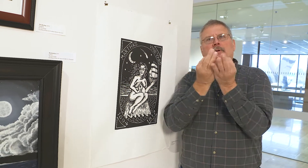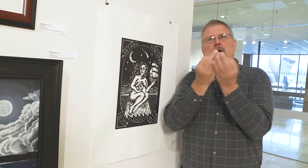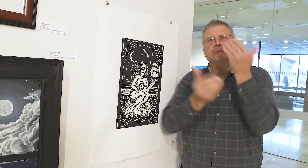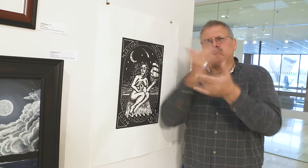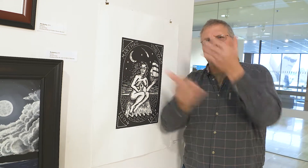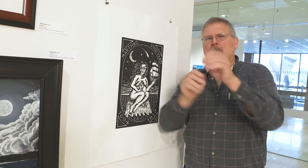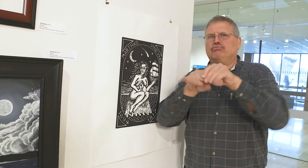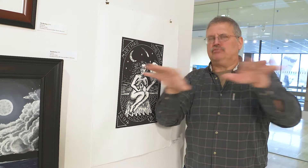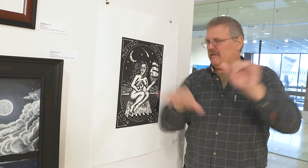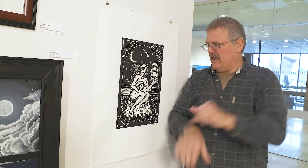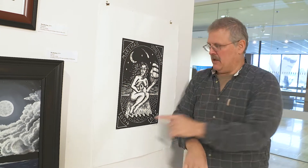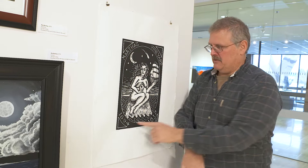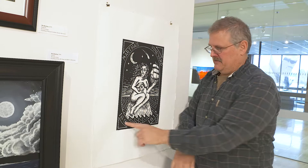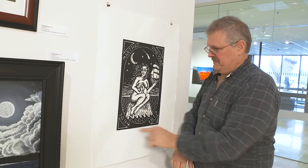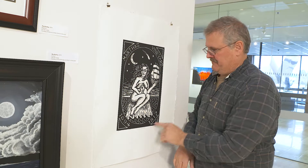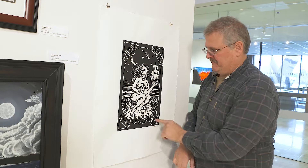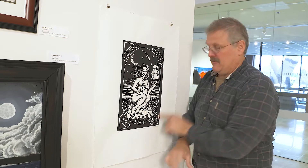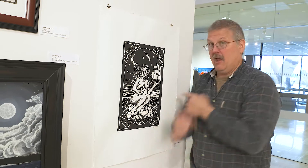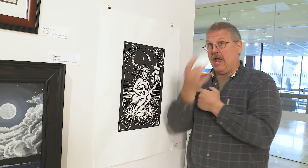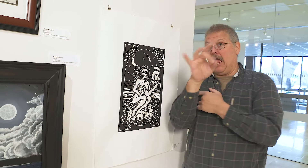What started with 10 deaf families grew over the years,